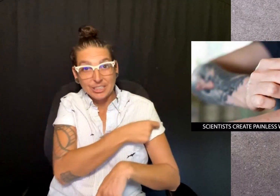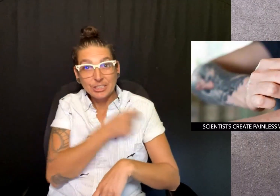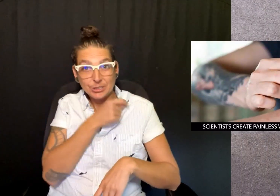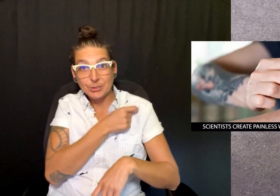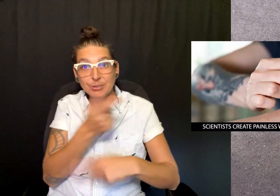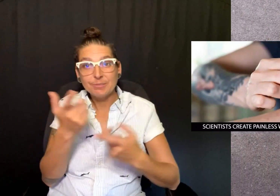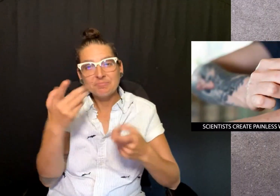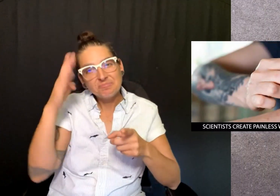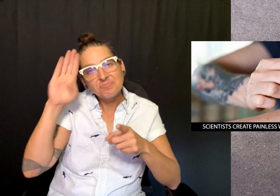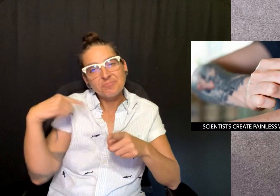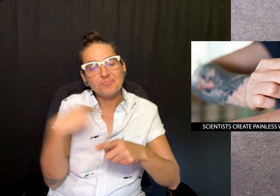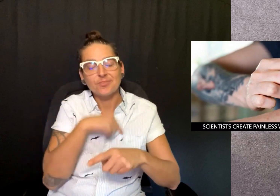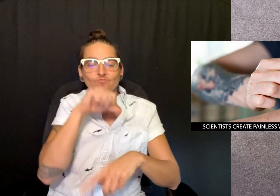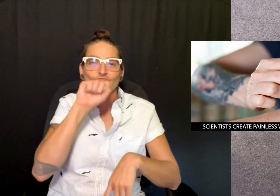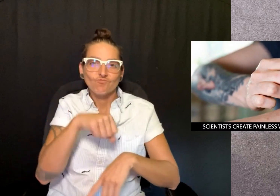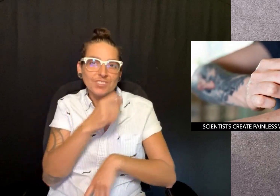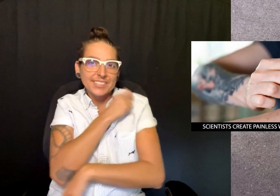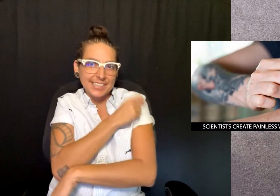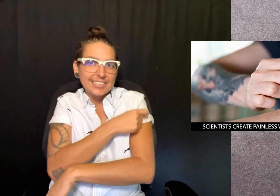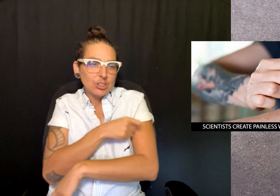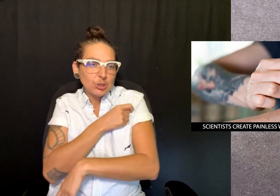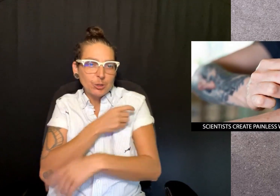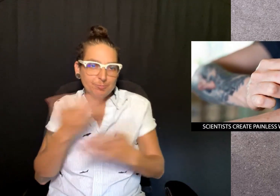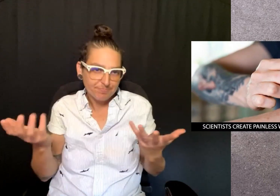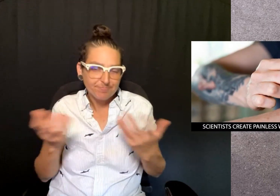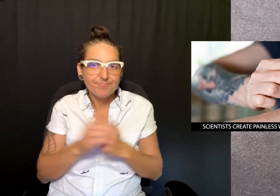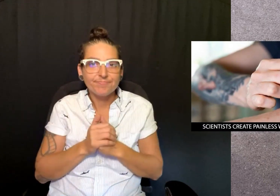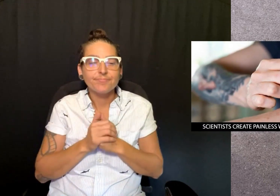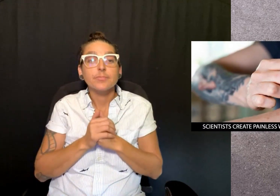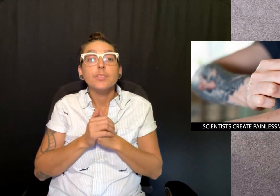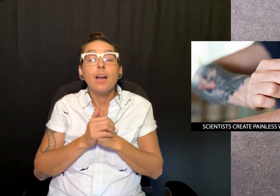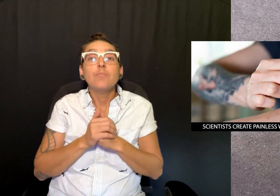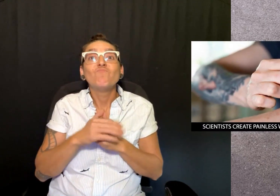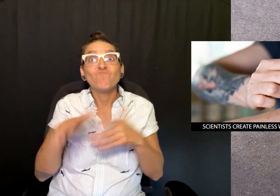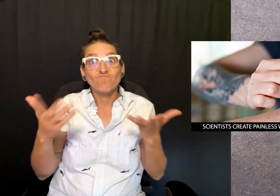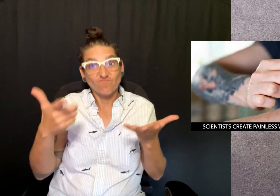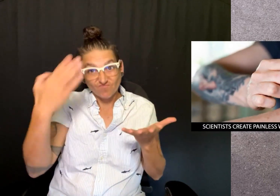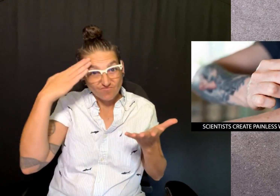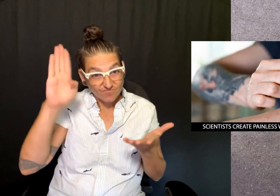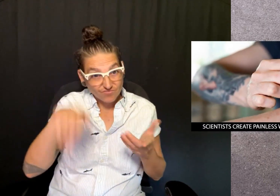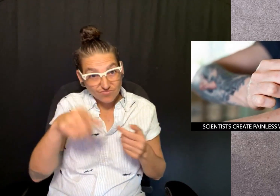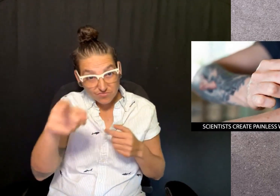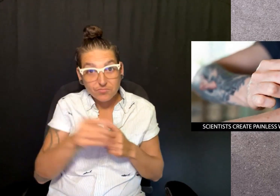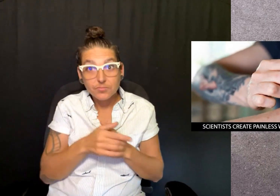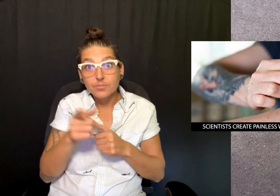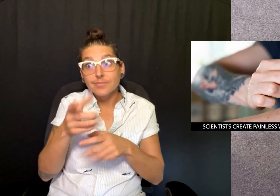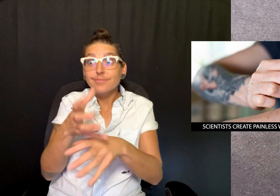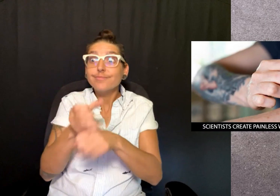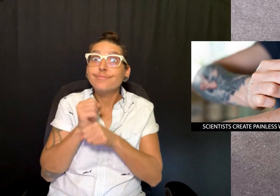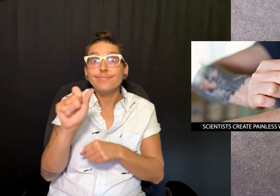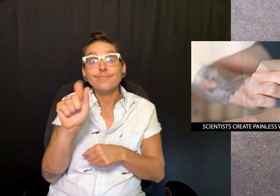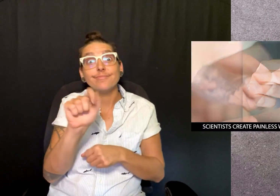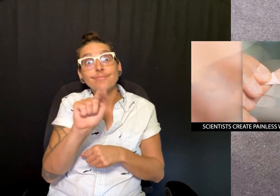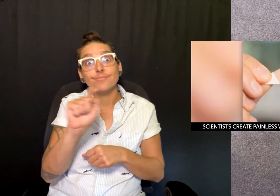already know many of our anchors are big fans of tattoos well did you know getting a tattoo